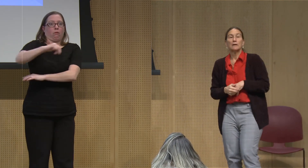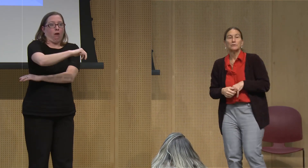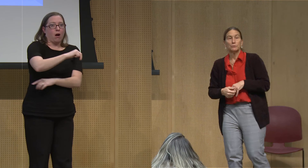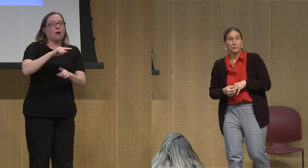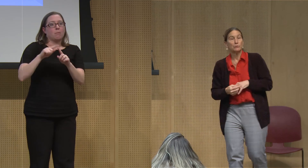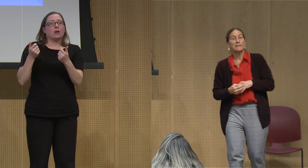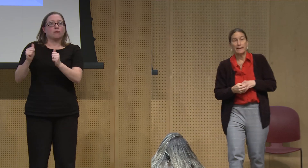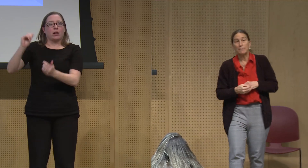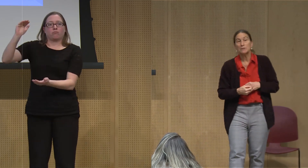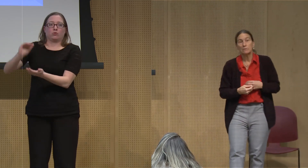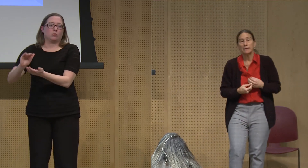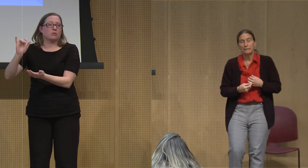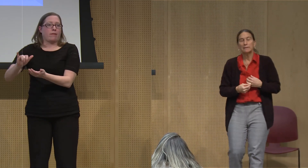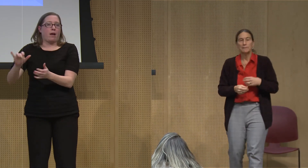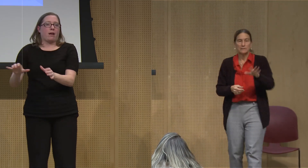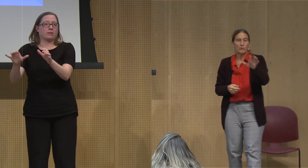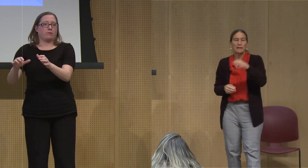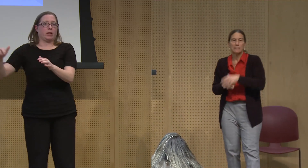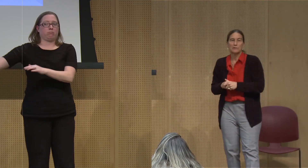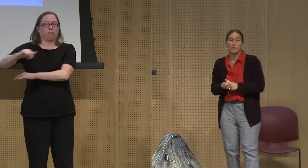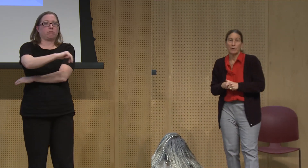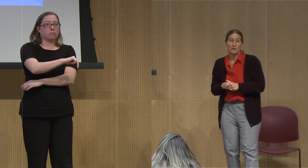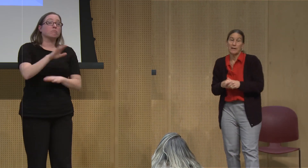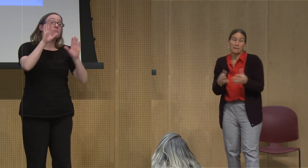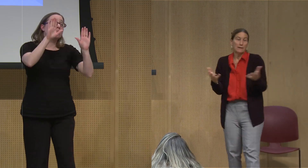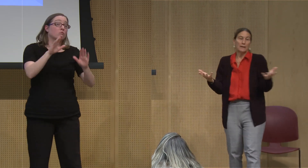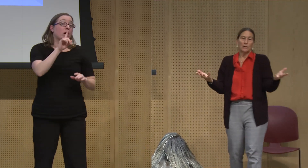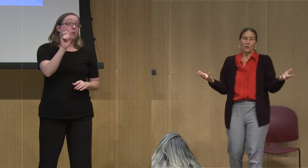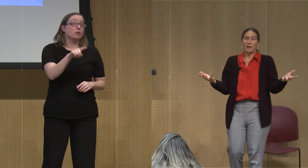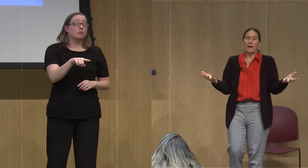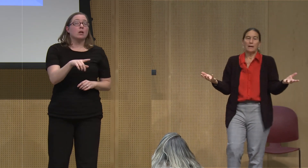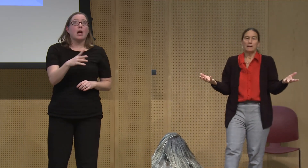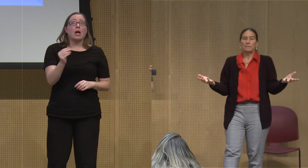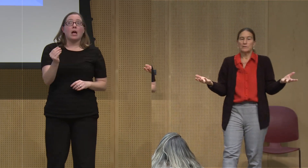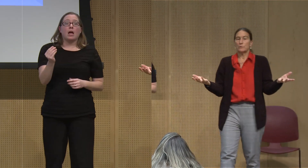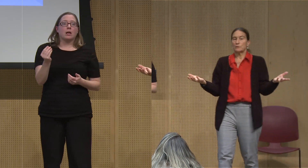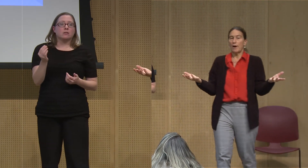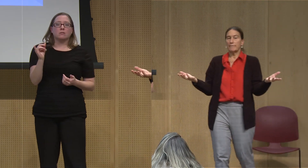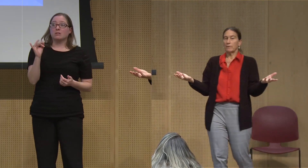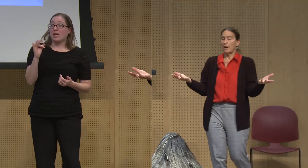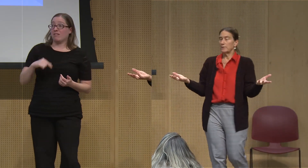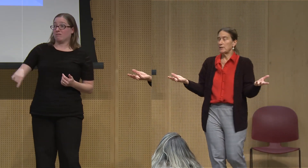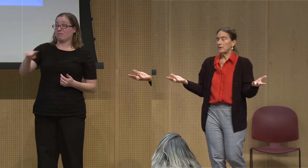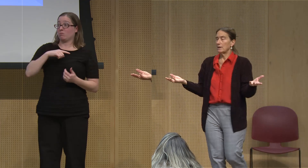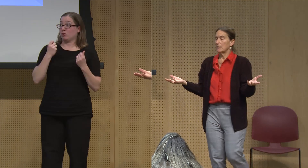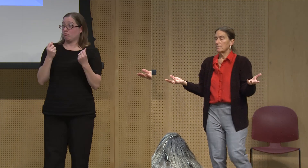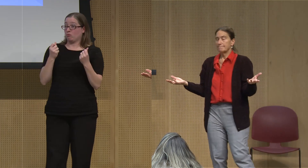TO REDUCE THAT ABSOLUTELY. IT'S A GREAT--THAT'S A GREAT QUESTION, AND ANY OF US WHO ARE DRIVING AROUND HERE,